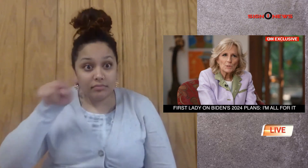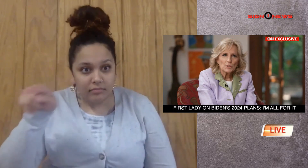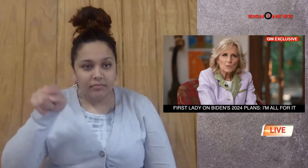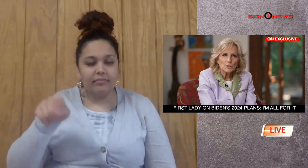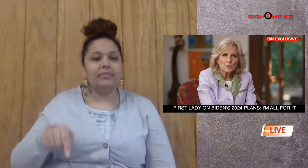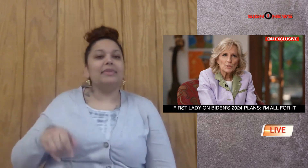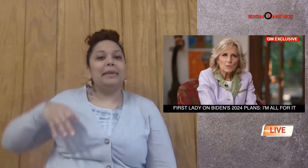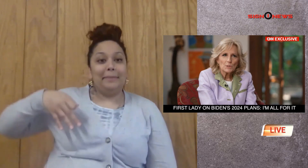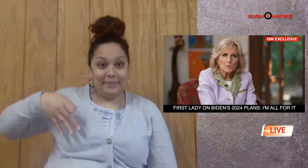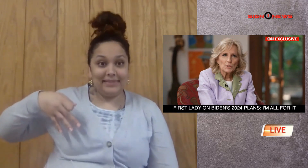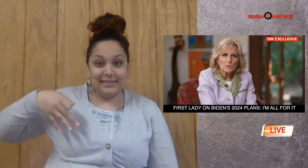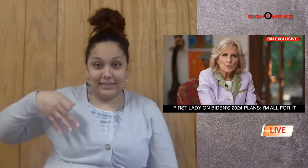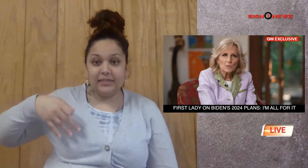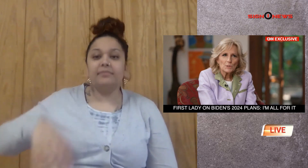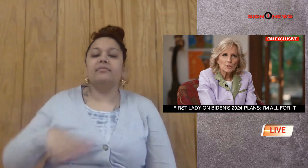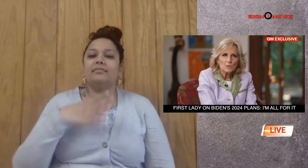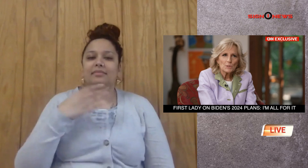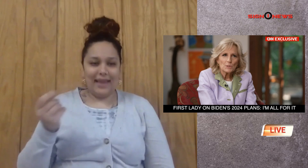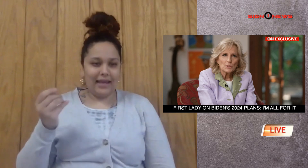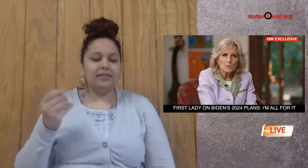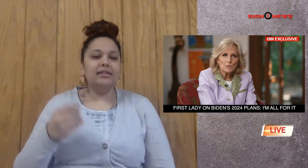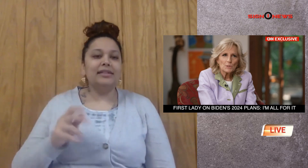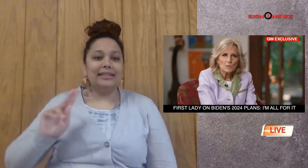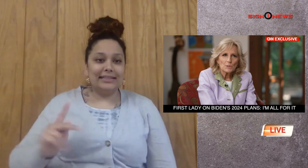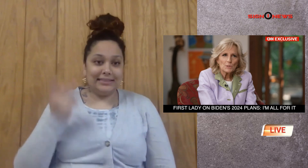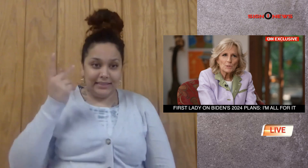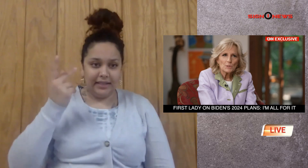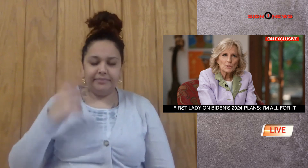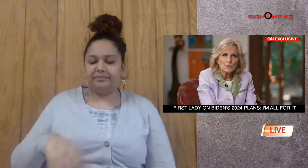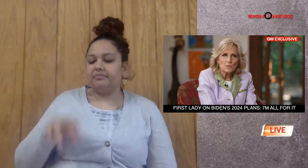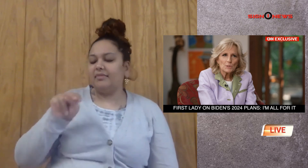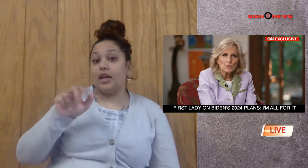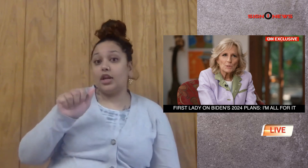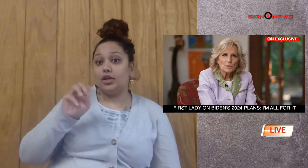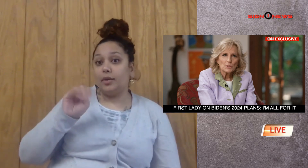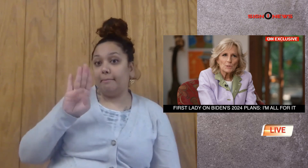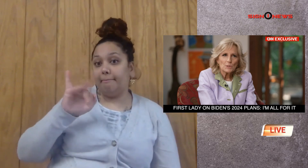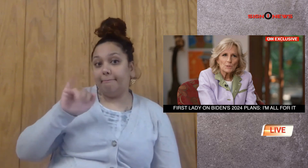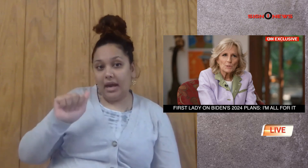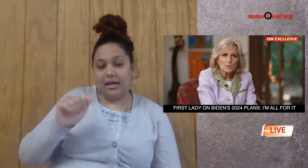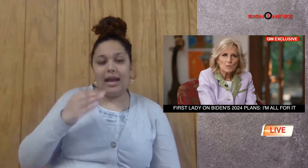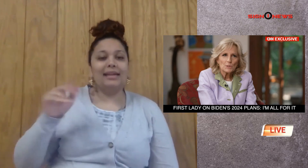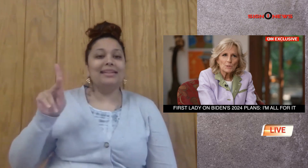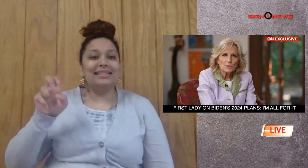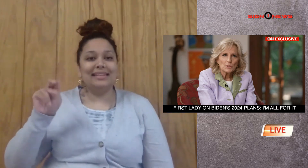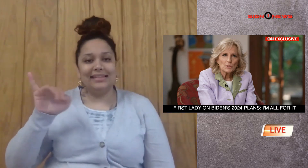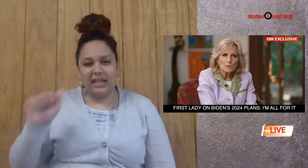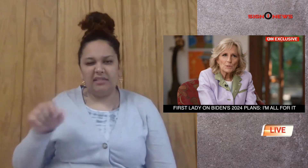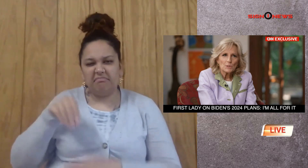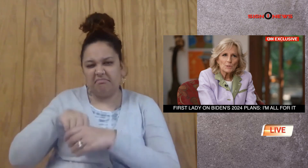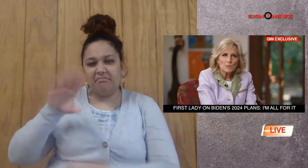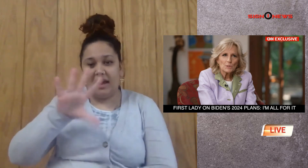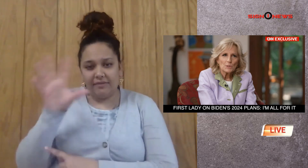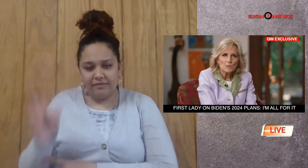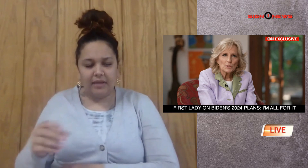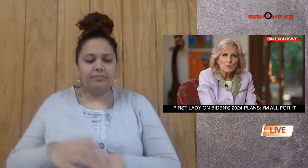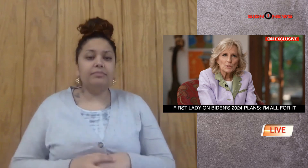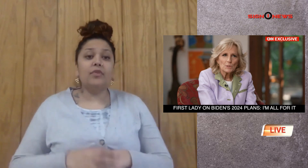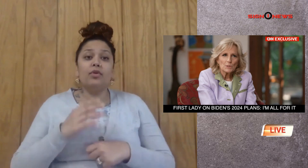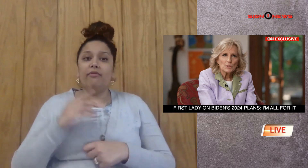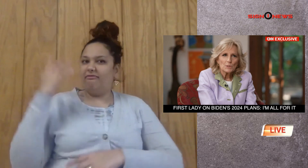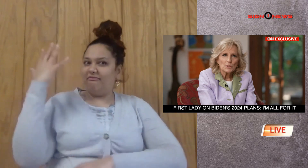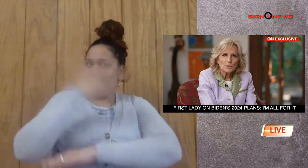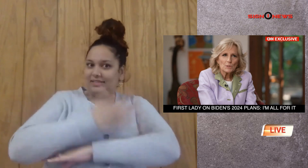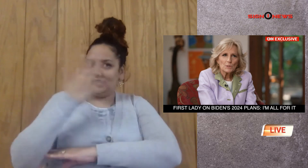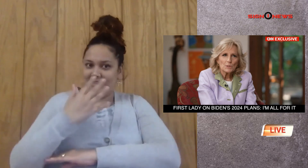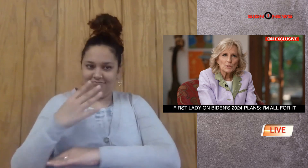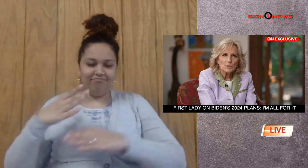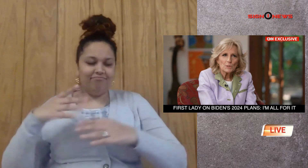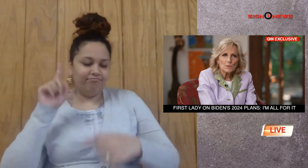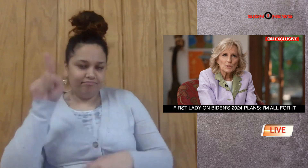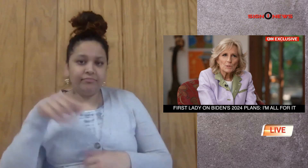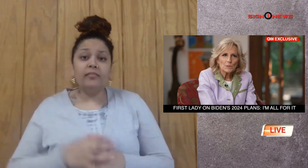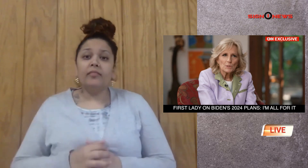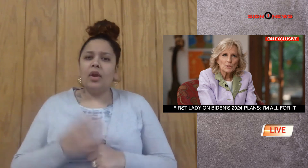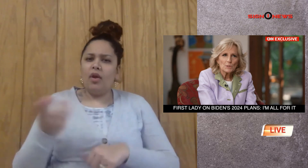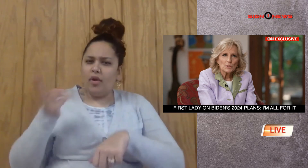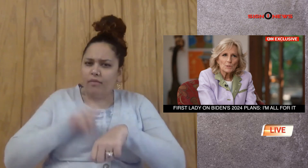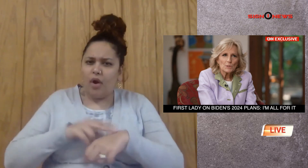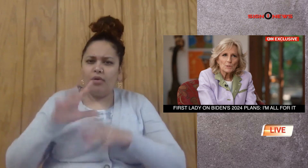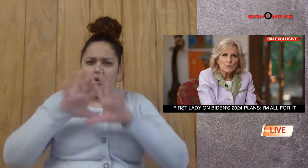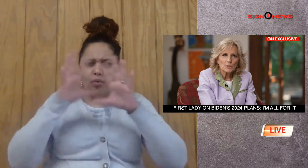to Namibia and Kenya and of course the world is waiting to find out if President Joe Biden